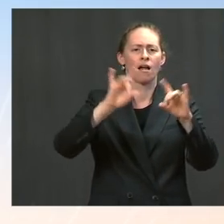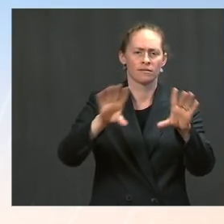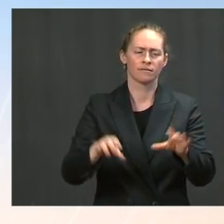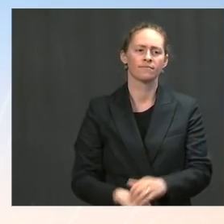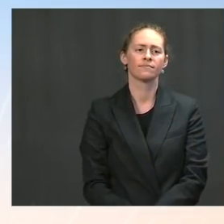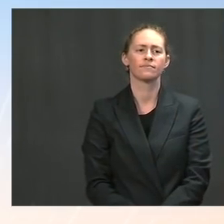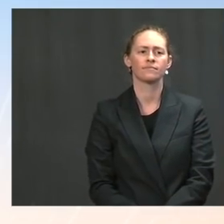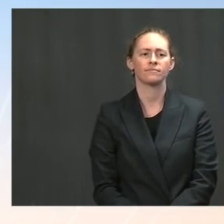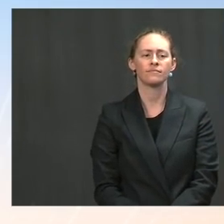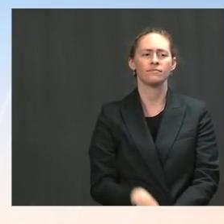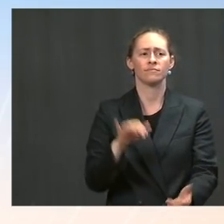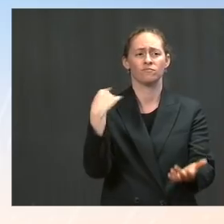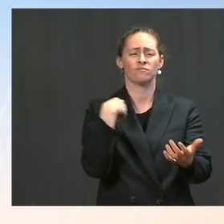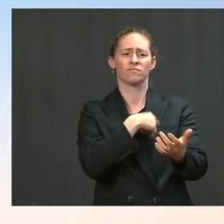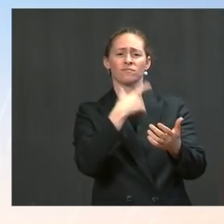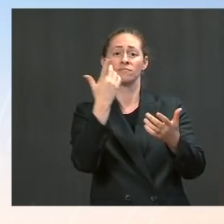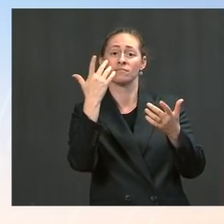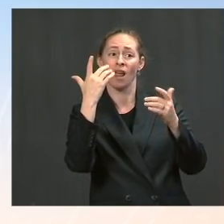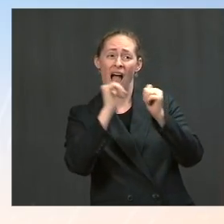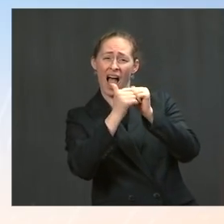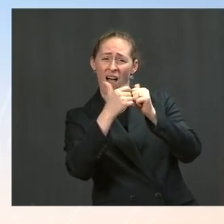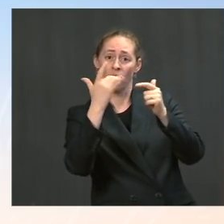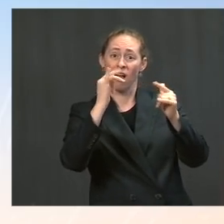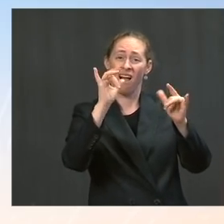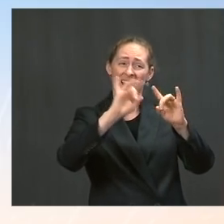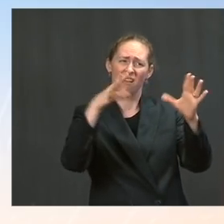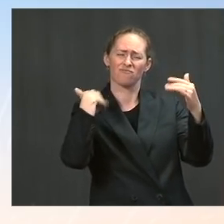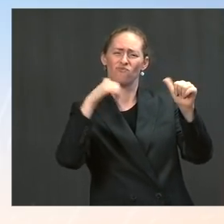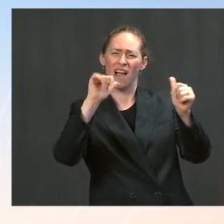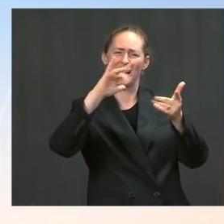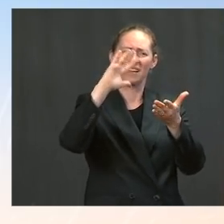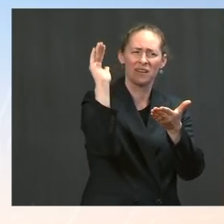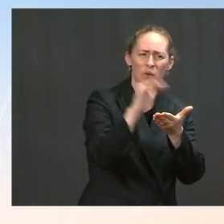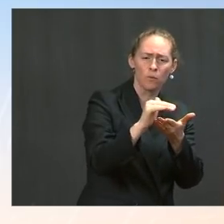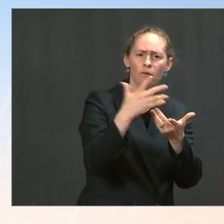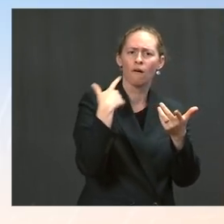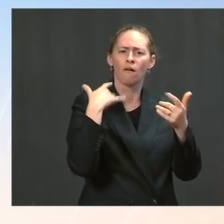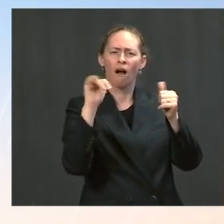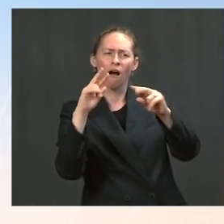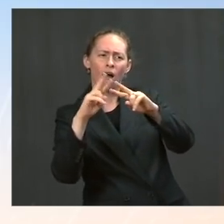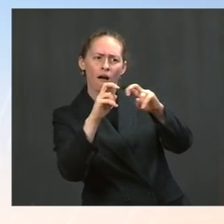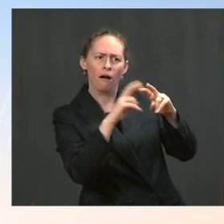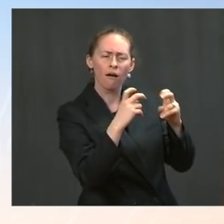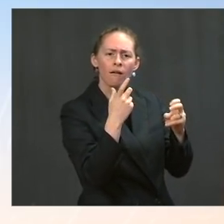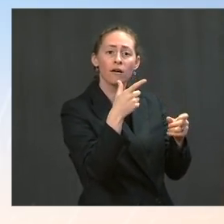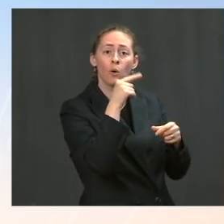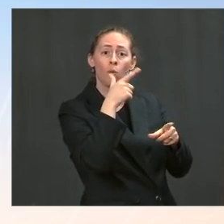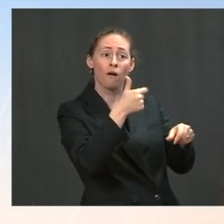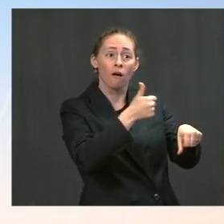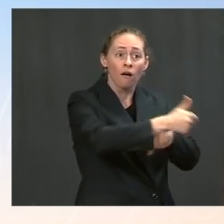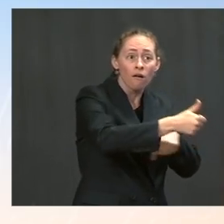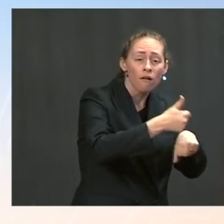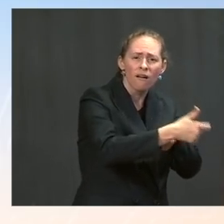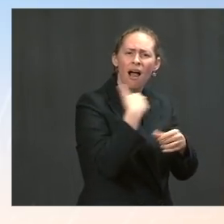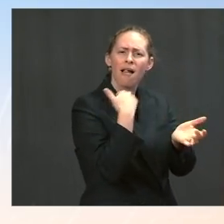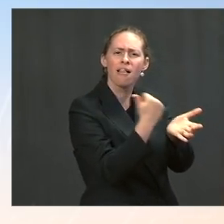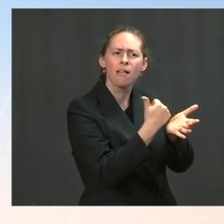and connecting potential perpetrators and victims with services and support to divert them -- to divert them away from crime.